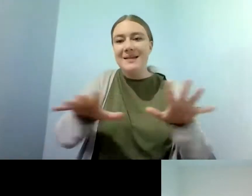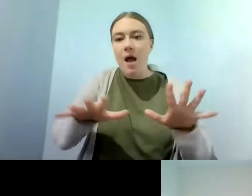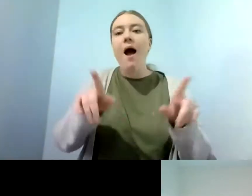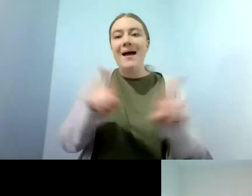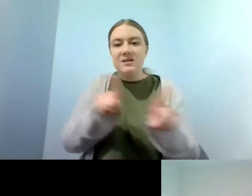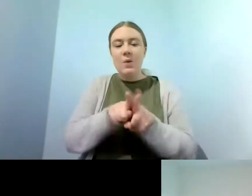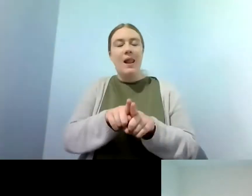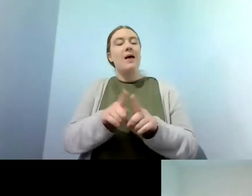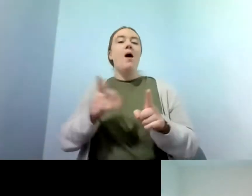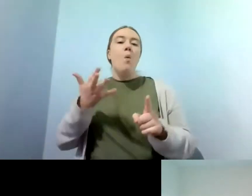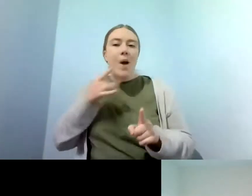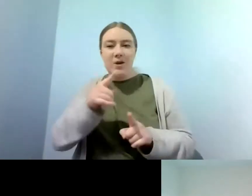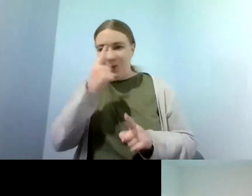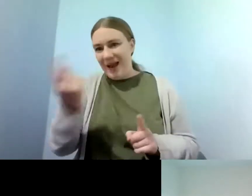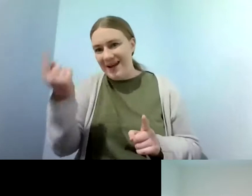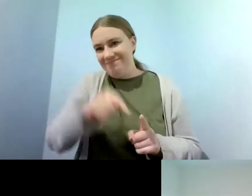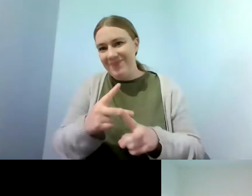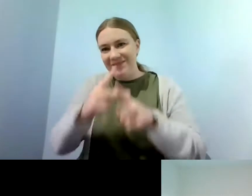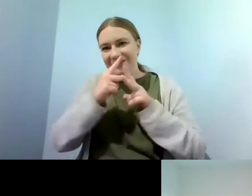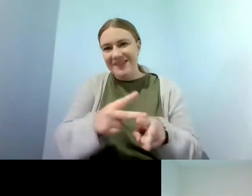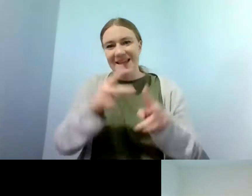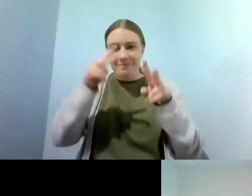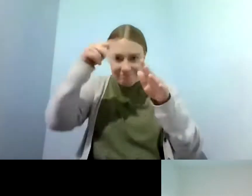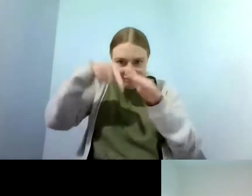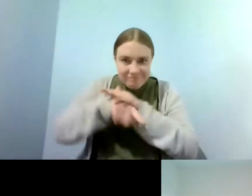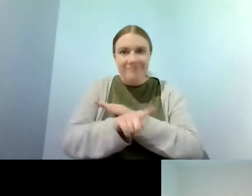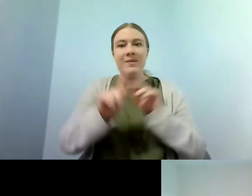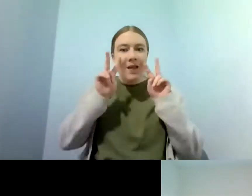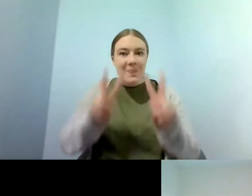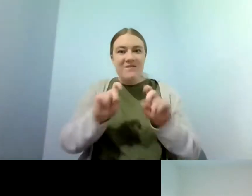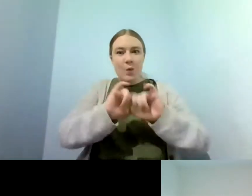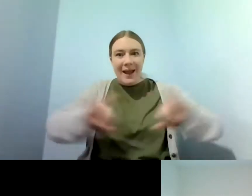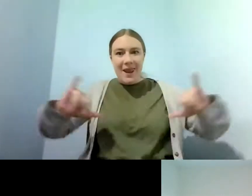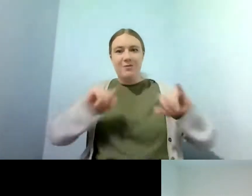come and visit the um the diglis viewing gallery because that'll be a really um unique experience